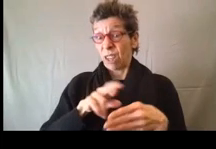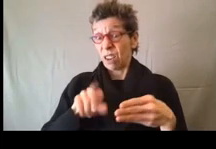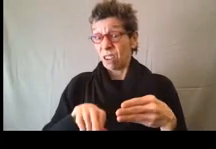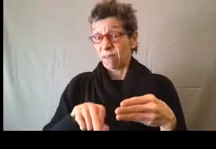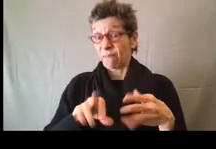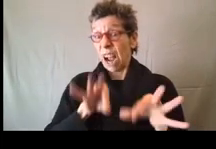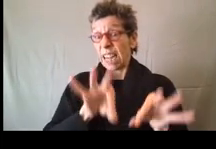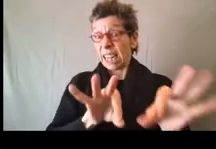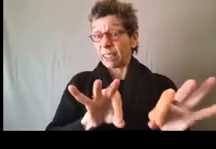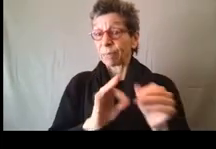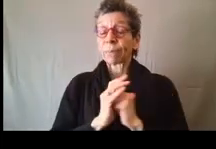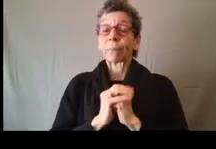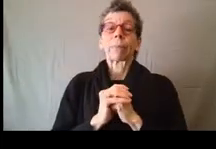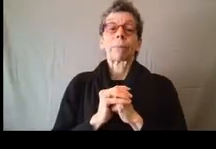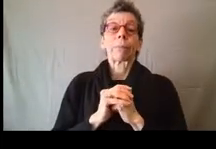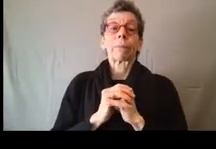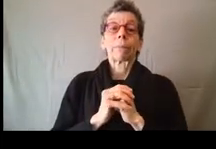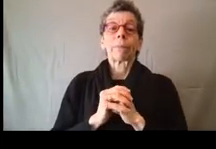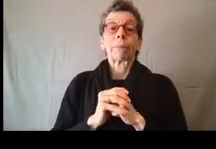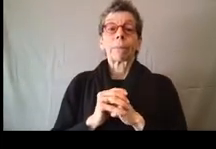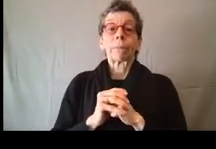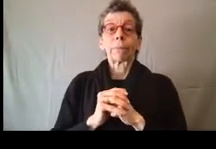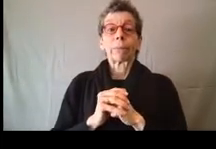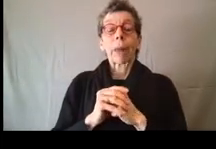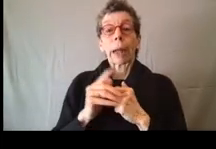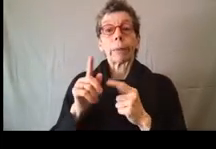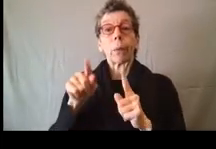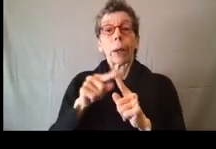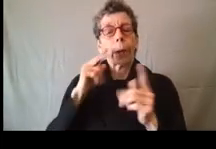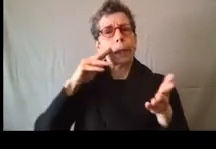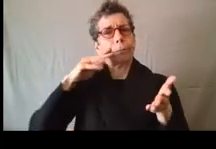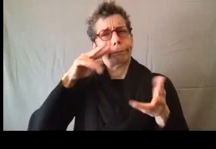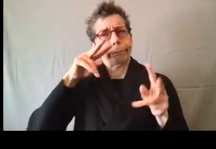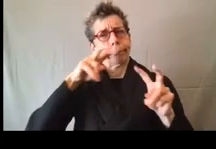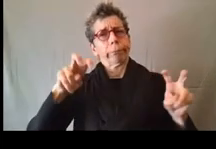and from the study at large as we look back on it and think about what we found and what